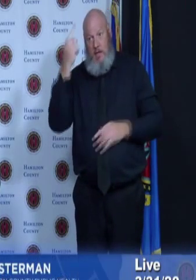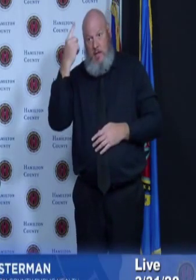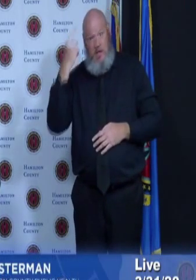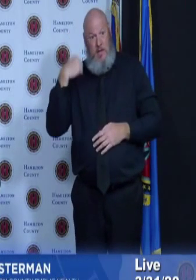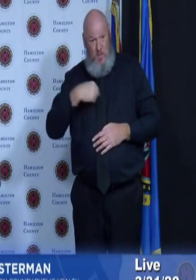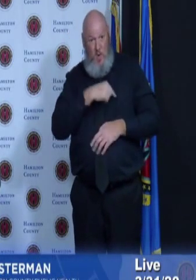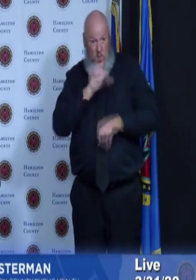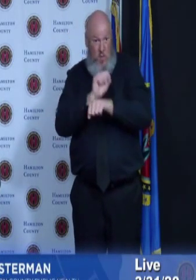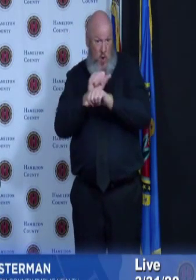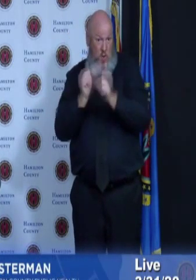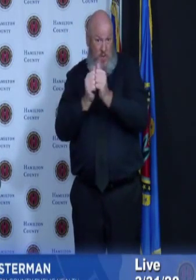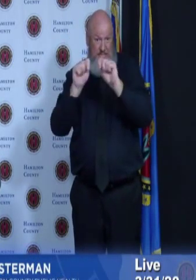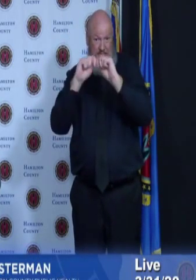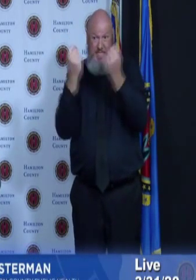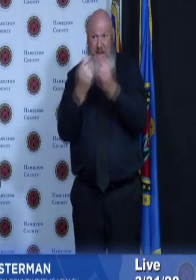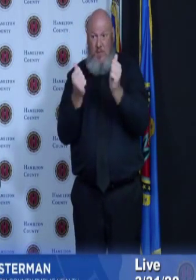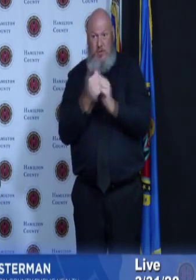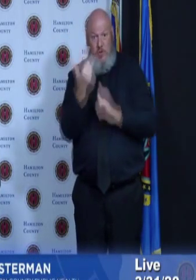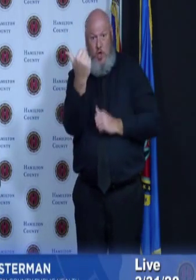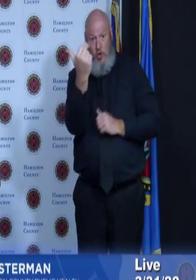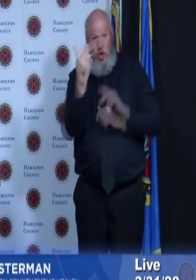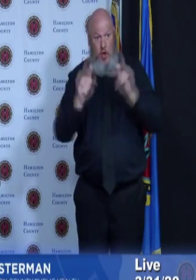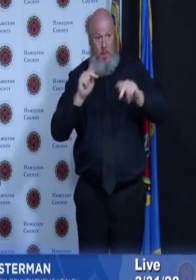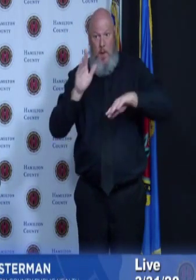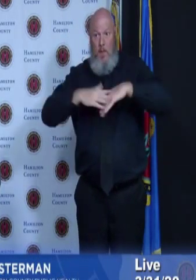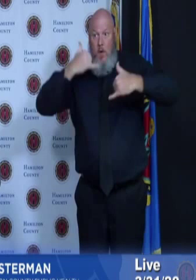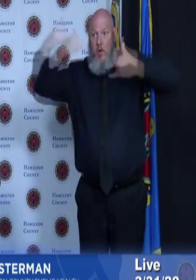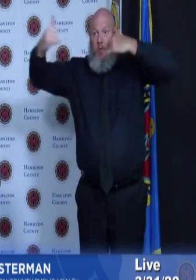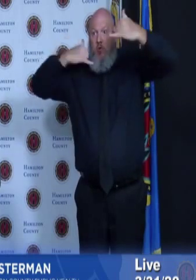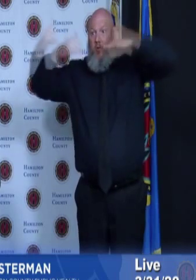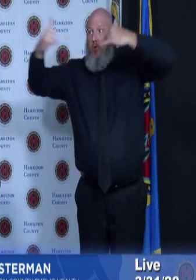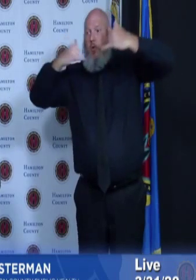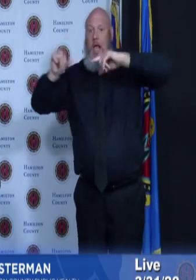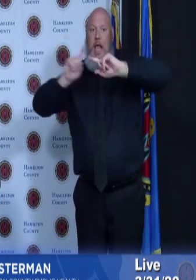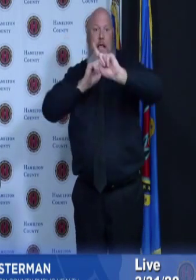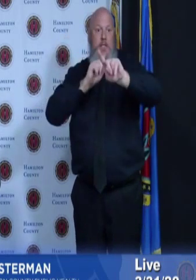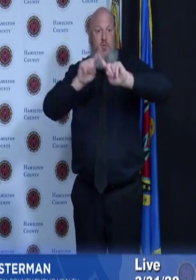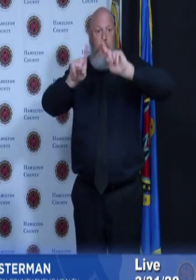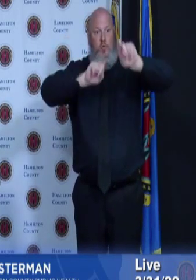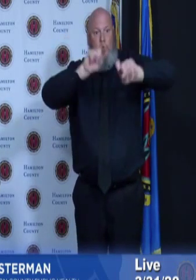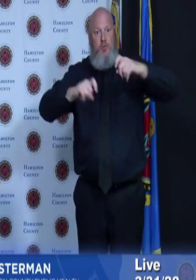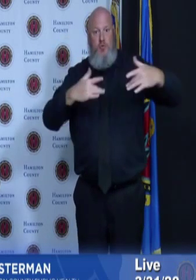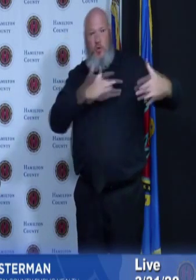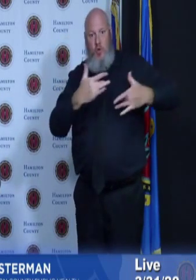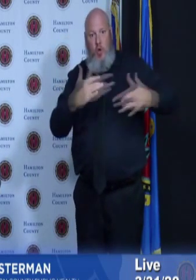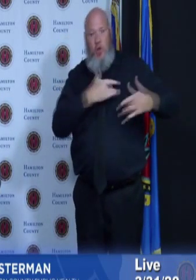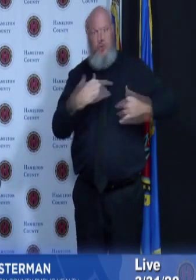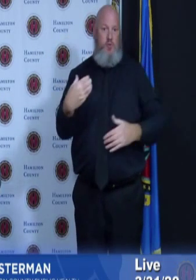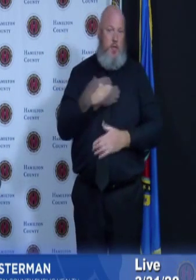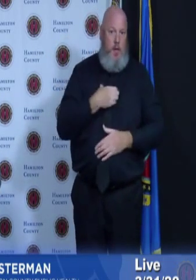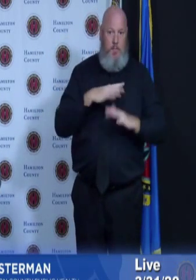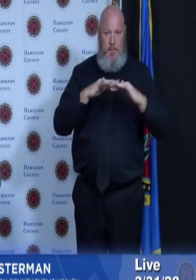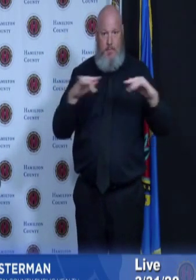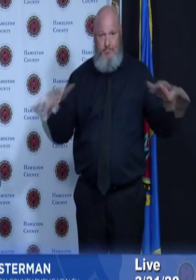Health Division and I can share that when the order first came out in the first few days we were getting well over a hundred calls if I had to guess it